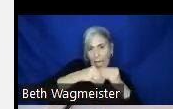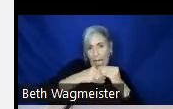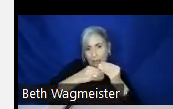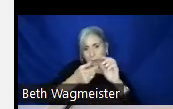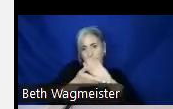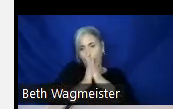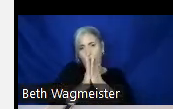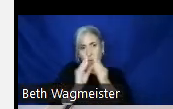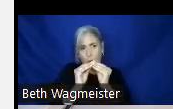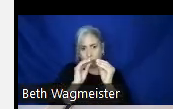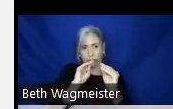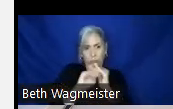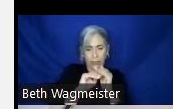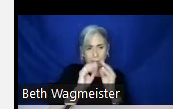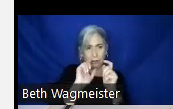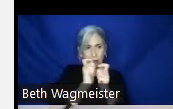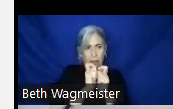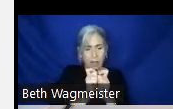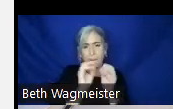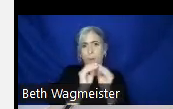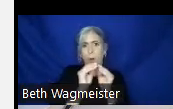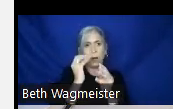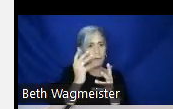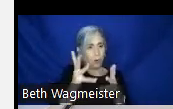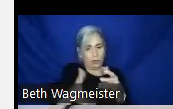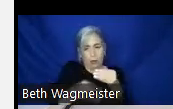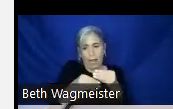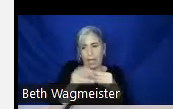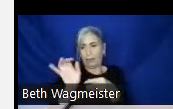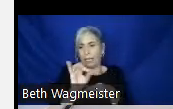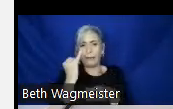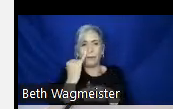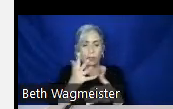kind of force the kind of things that you want to force. Like if you want to add specific checks,